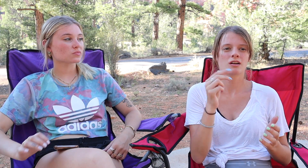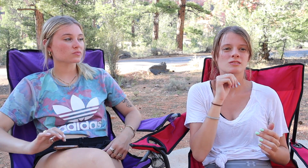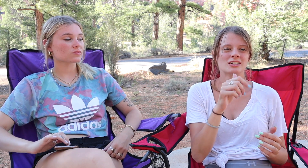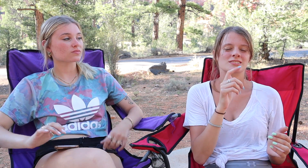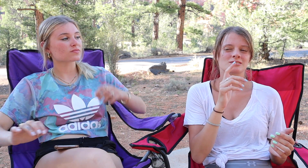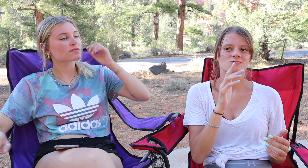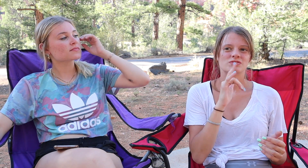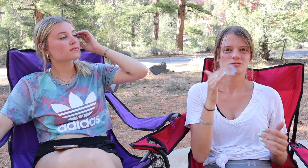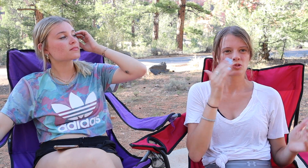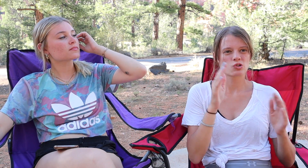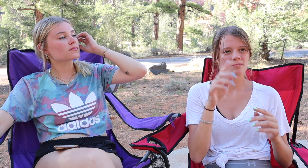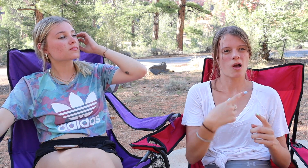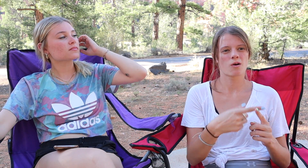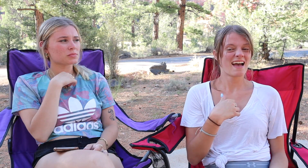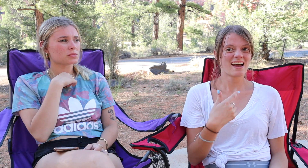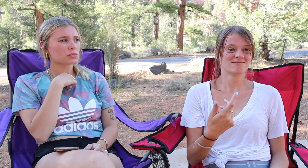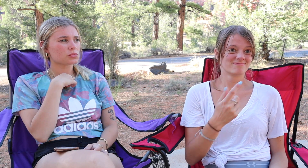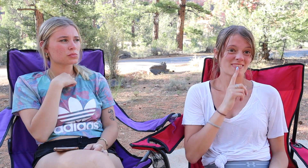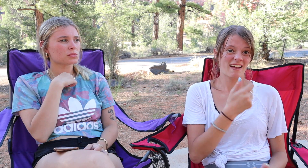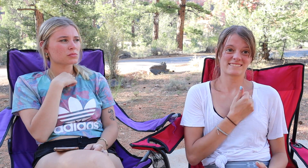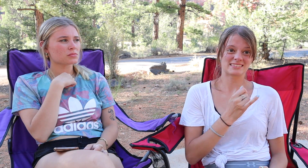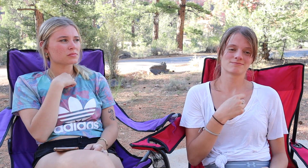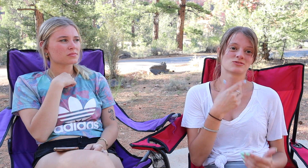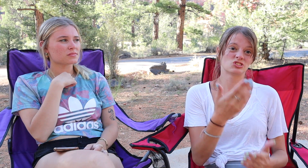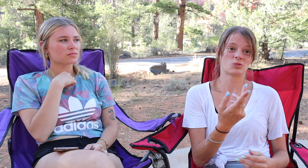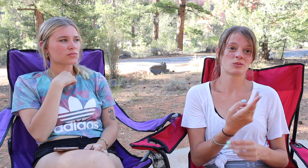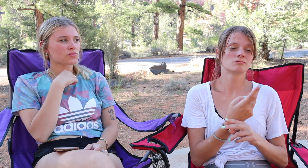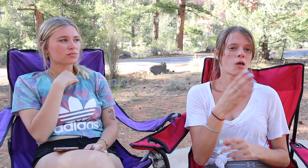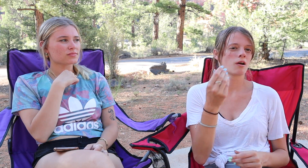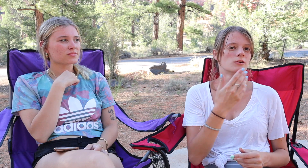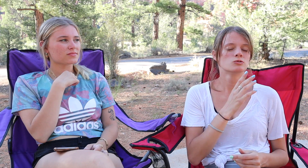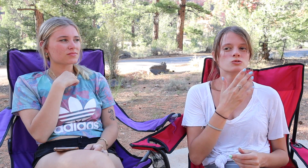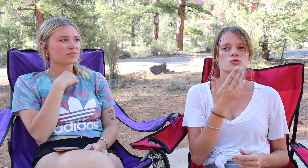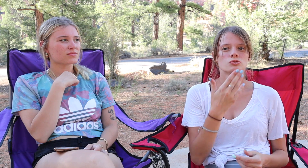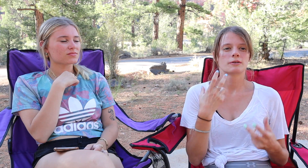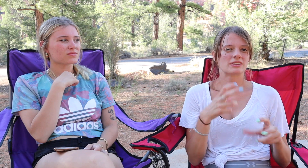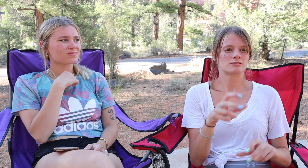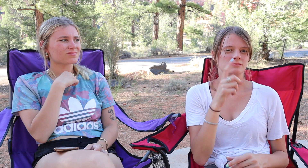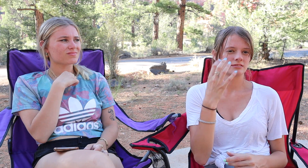also you don't have to worry about TTS I just really love it I'd suggest you use it and a good investment